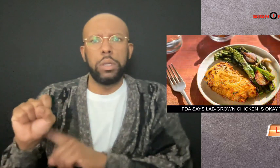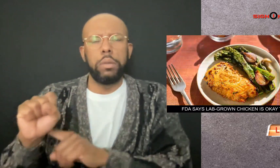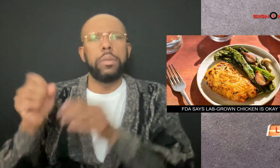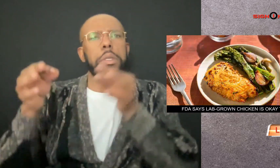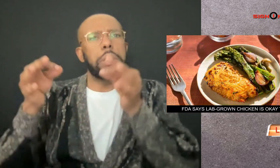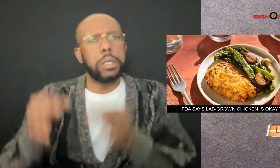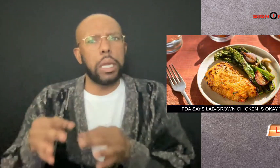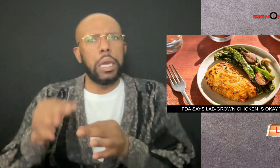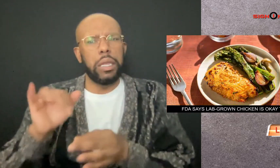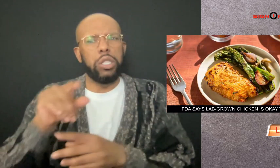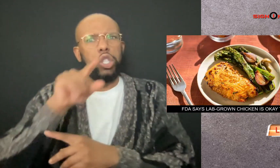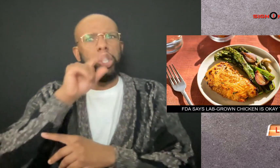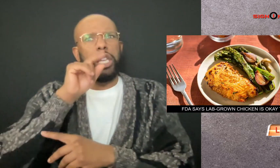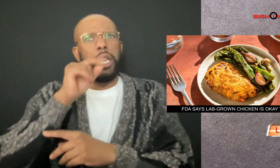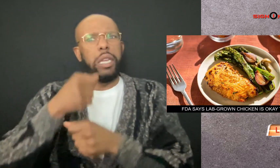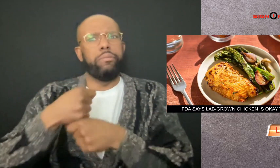and decided the chicken is safe